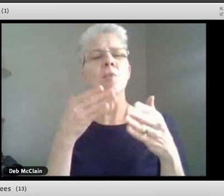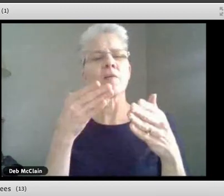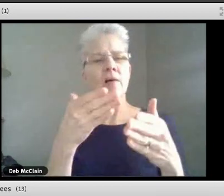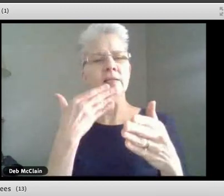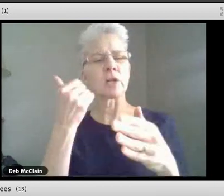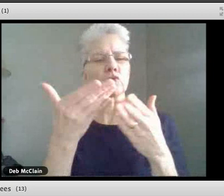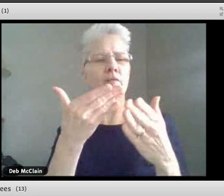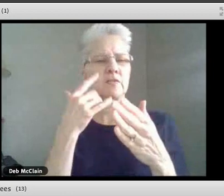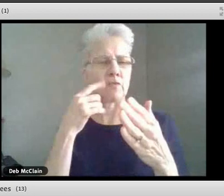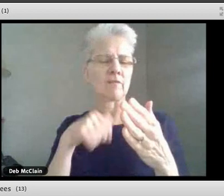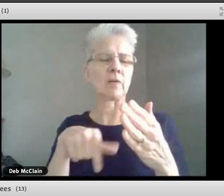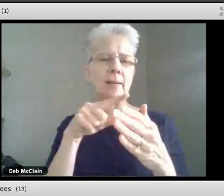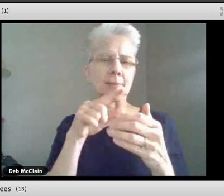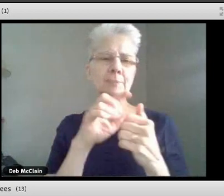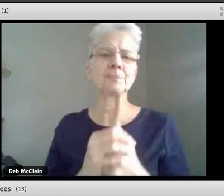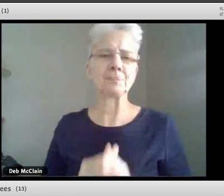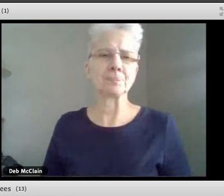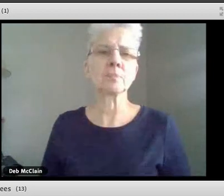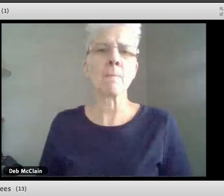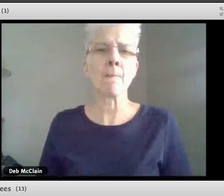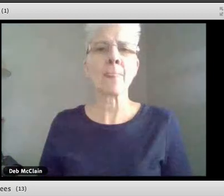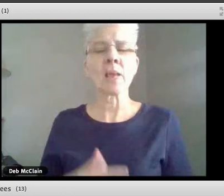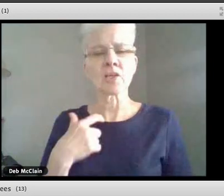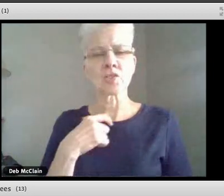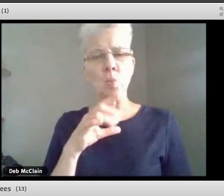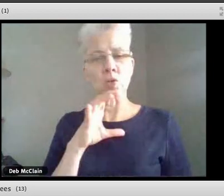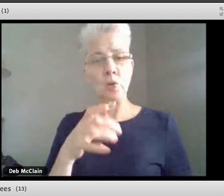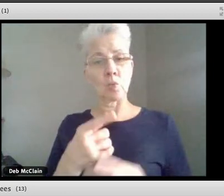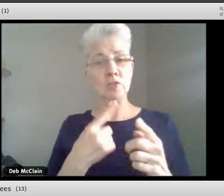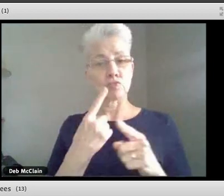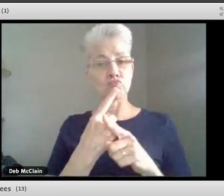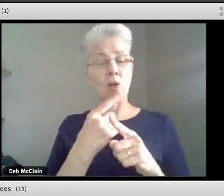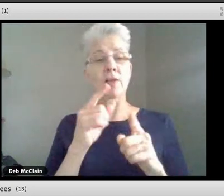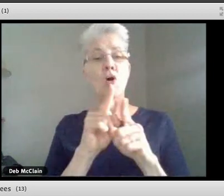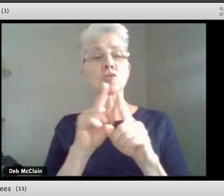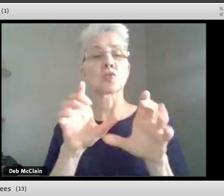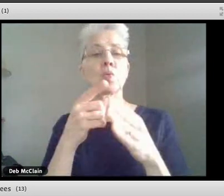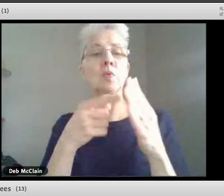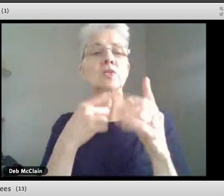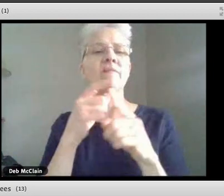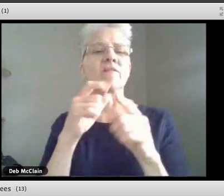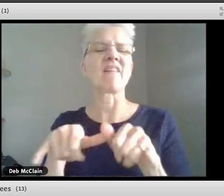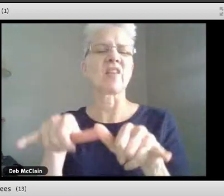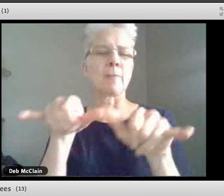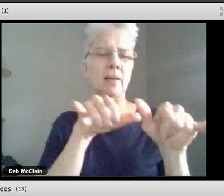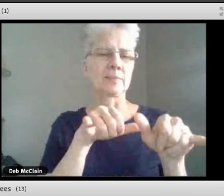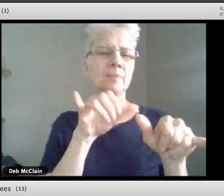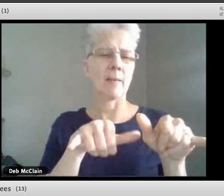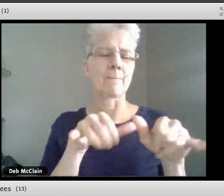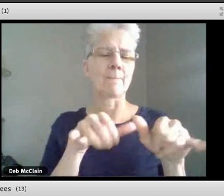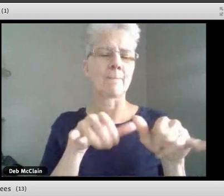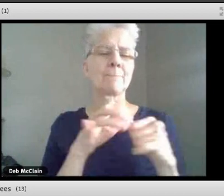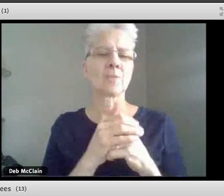but it's also doing what's right for everybody. So thank you, guys, very much, and this is a list of all the homework.